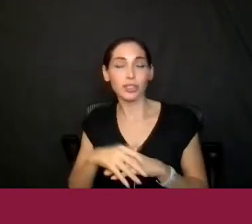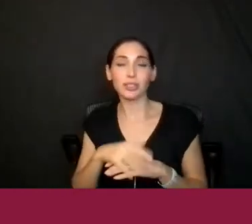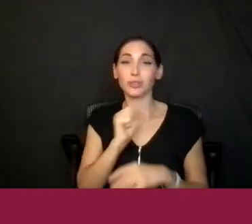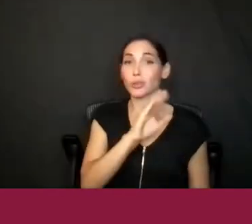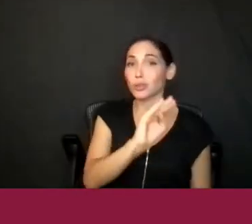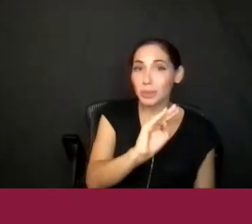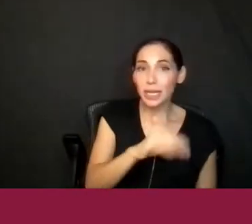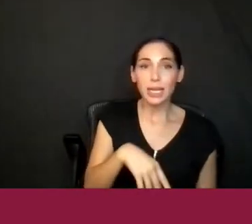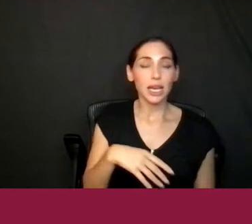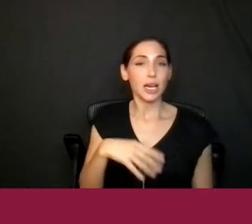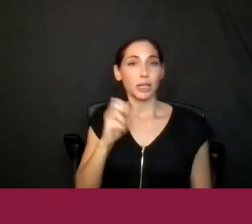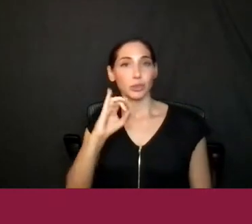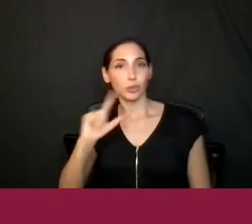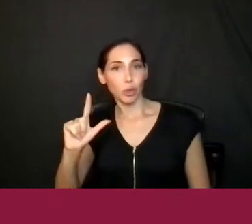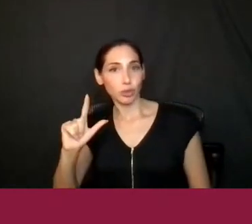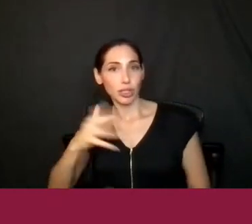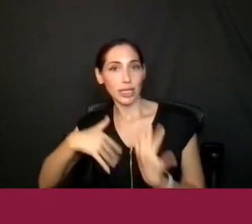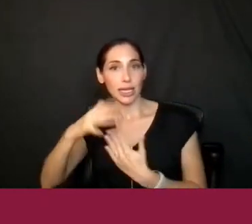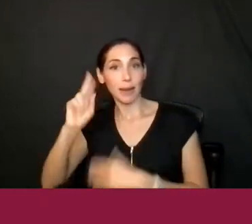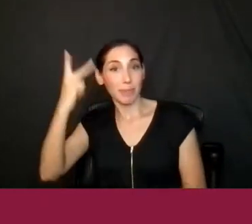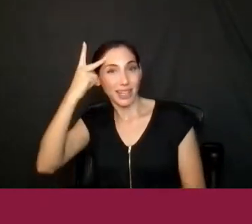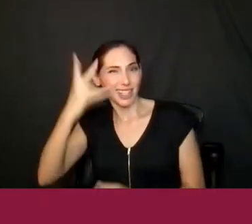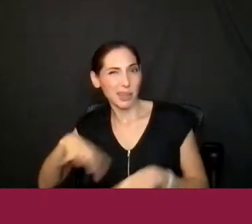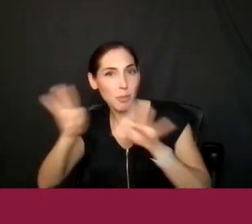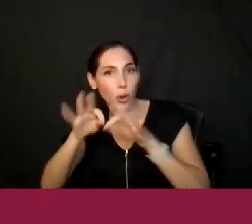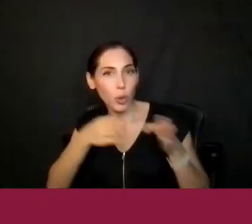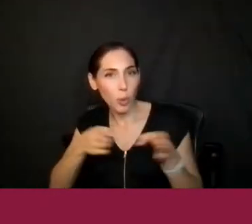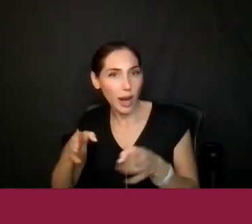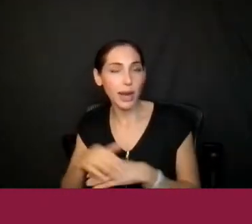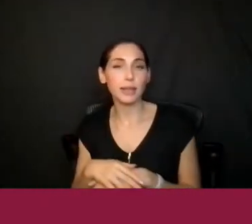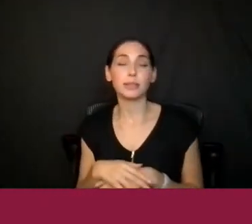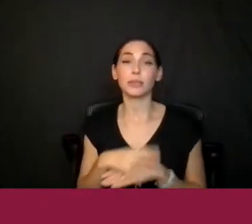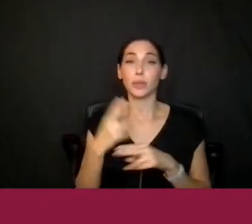in socially and politically important ways, using technologies to illuminate